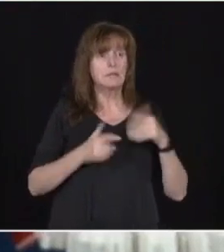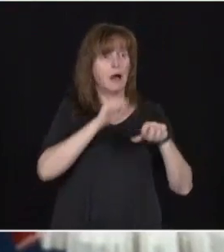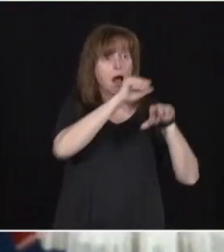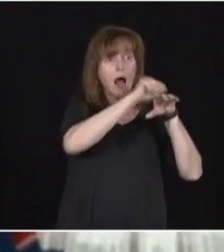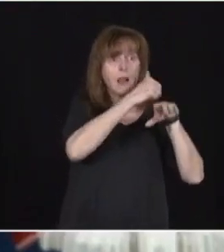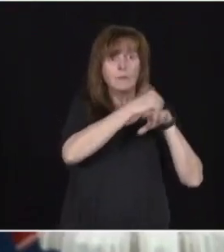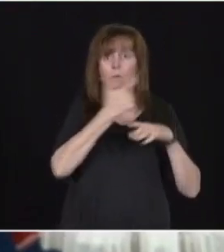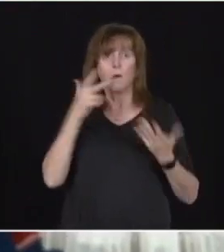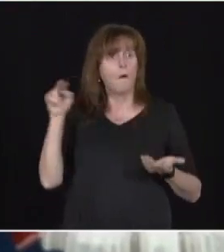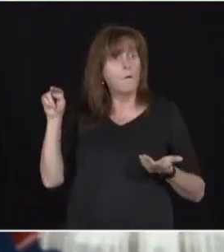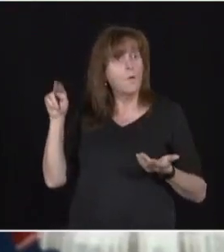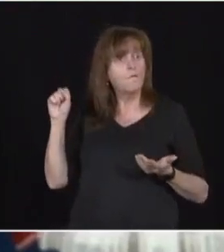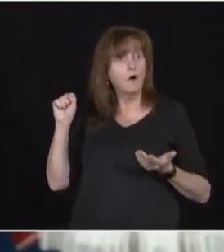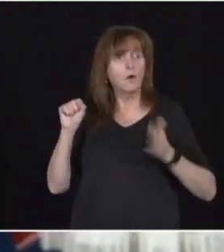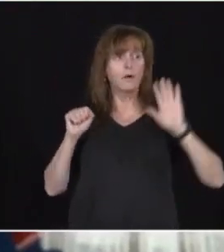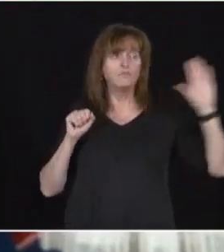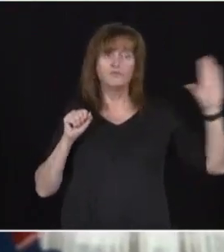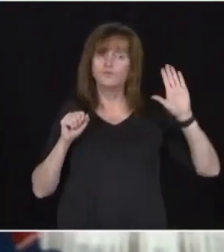Every province is taking a different approach